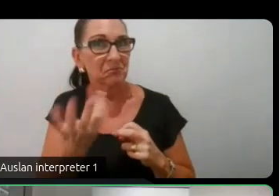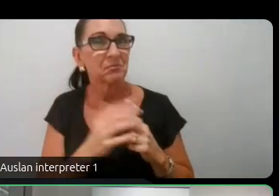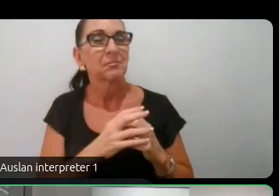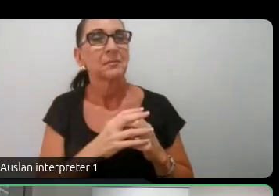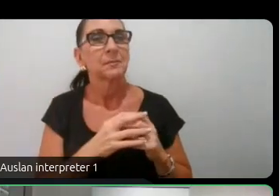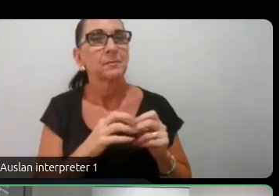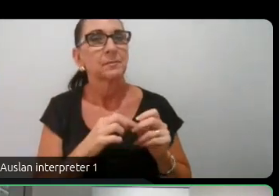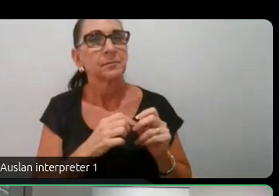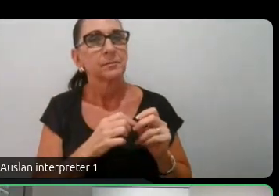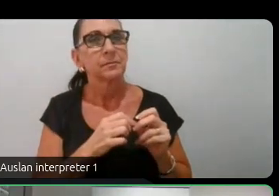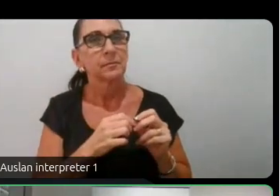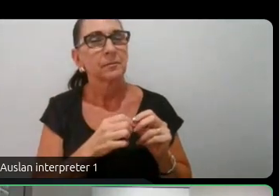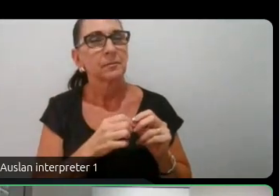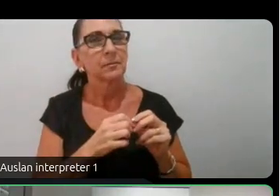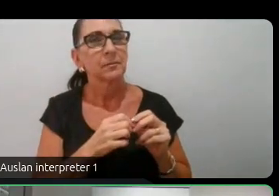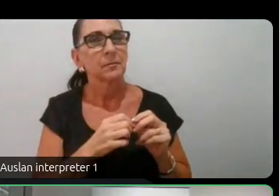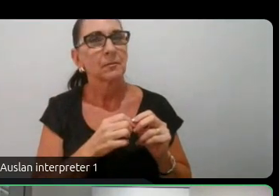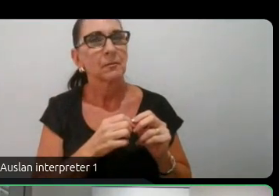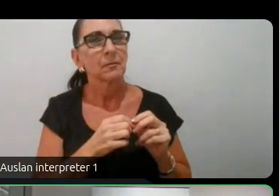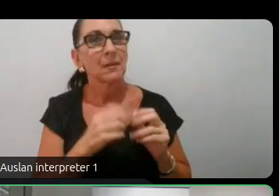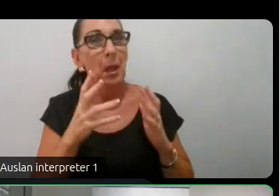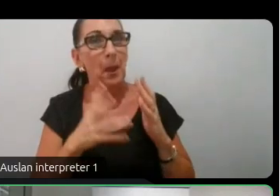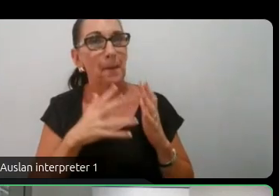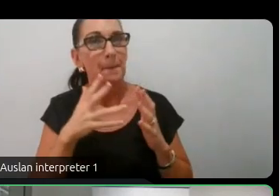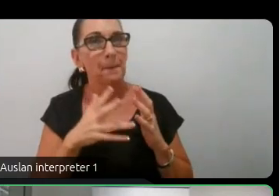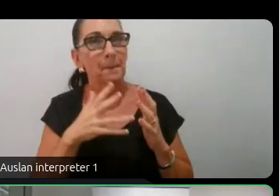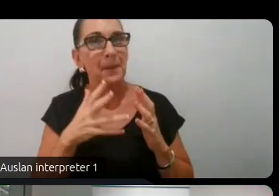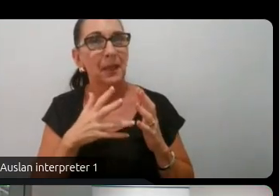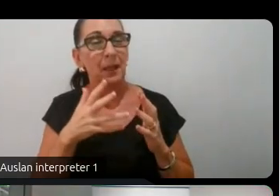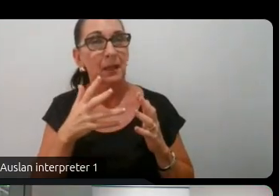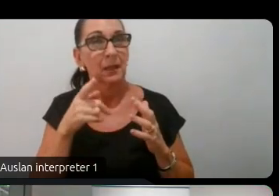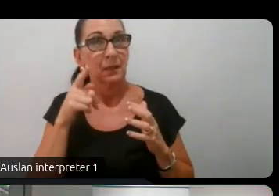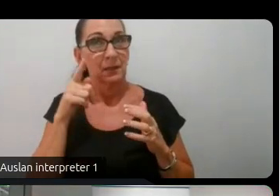who's providing formal support actually have the age have the capacity to provide that support?